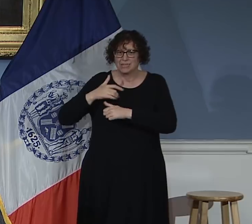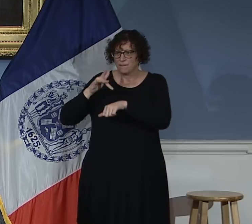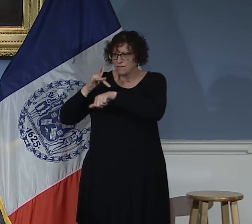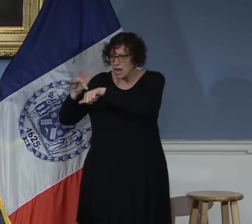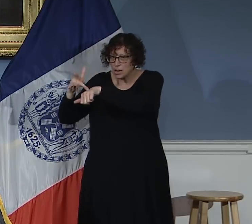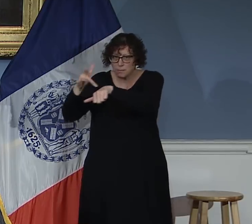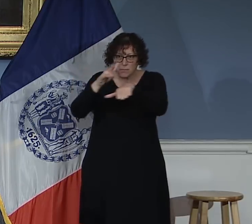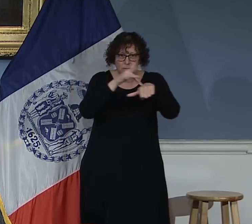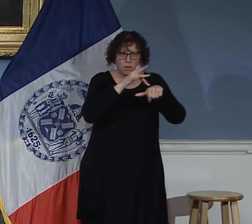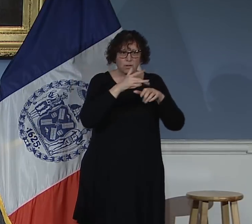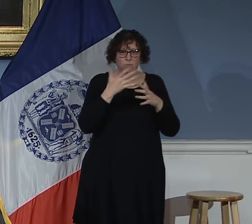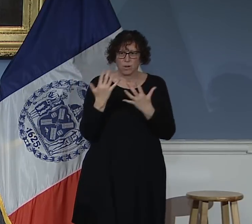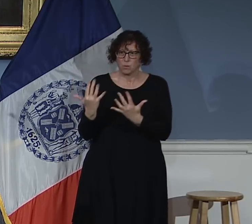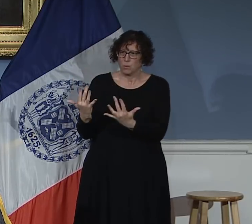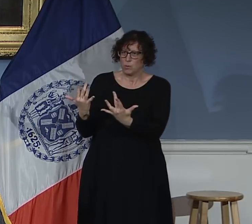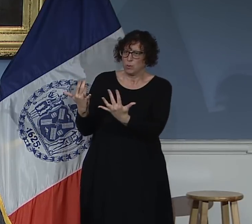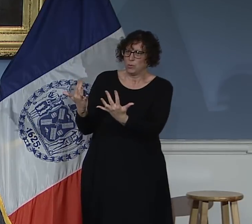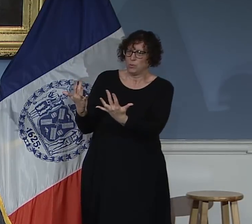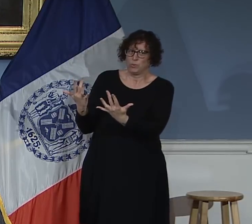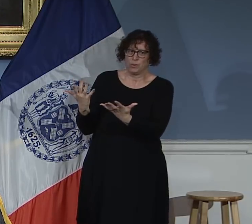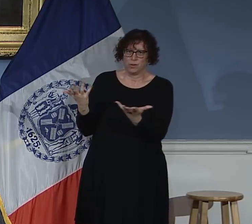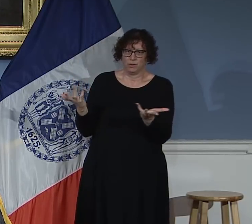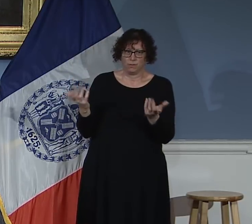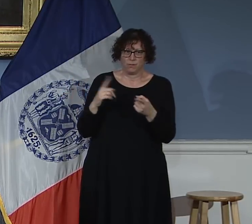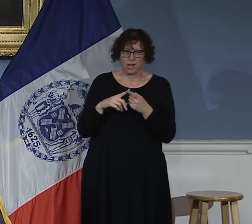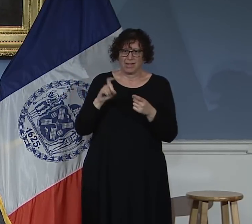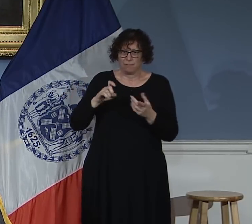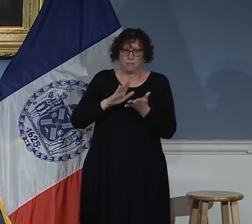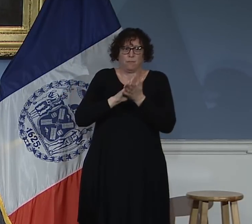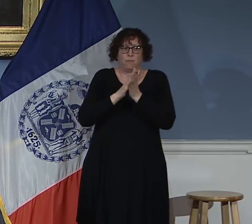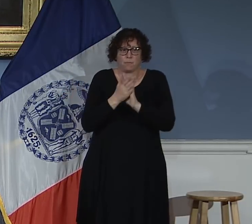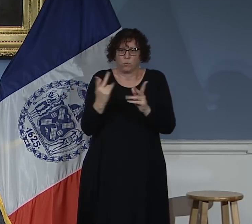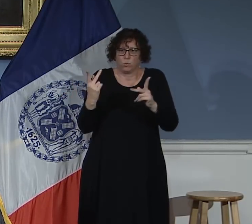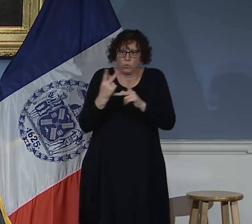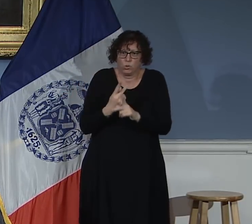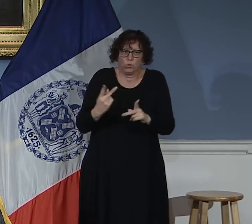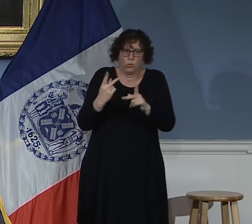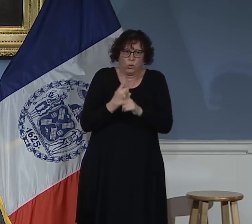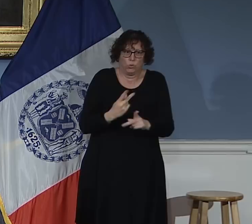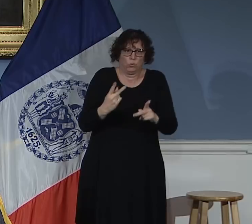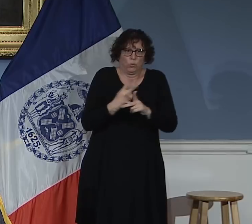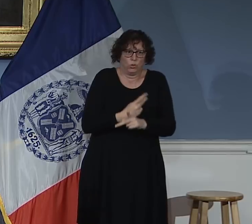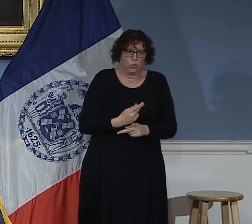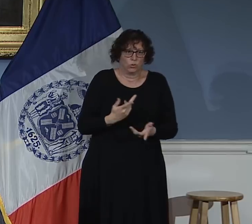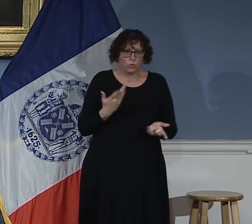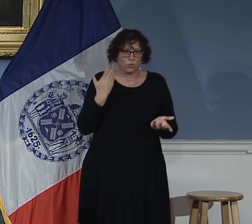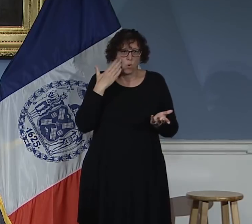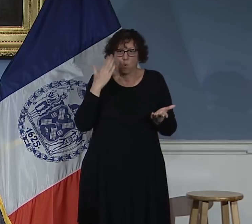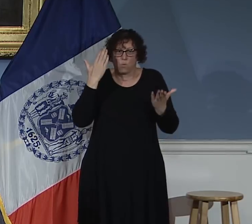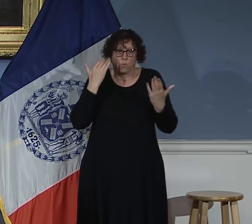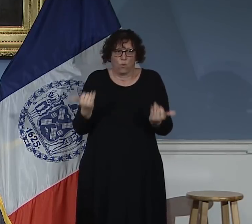AAIVLBLAE TO US. TH ECRSIIS IS GROWING INTENSELY AND THERE'S A GLOBAL PANDEMIC. I DNO'TTH I NK